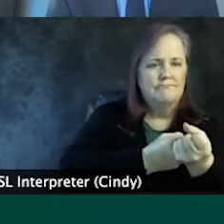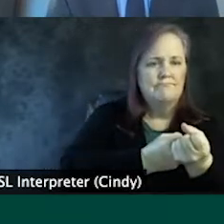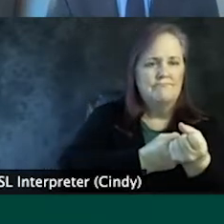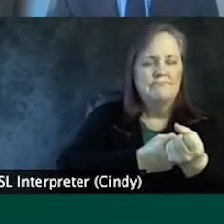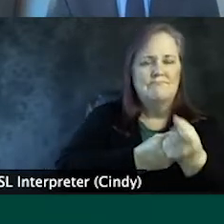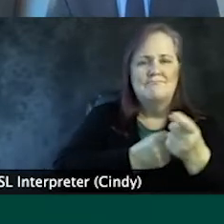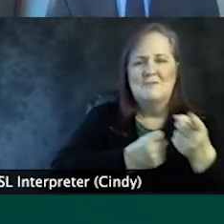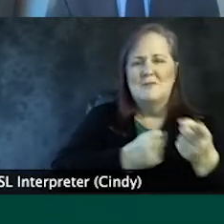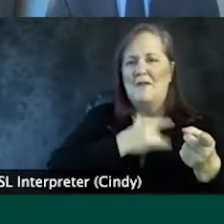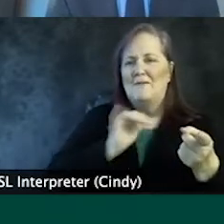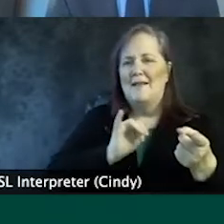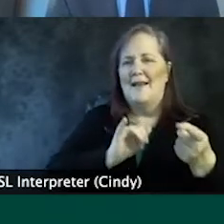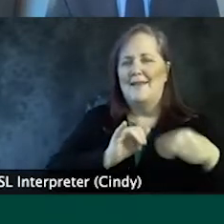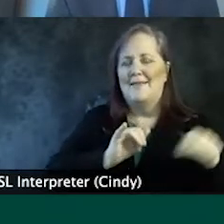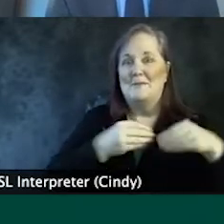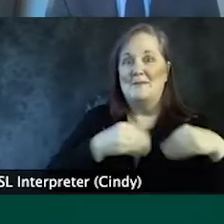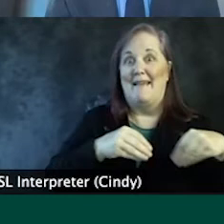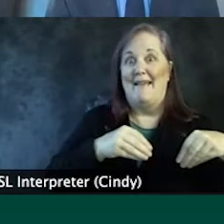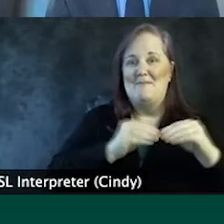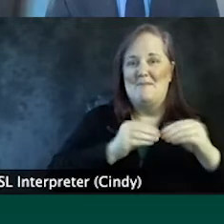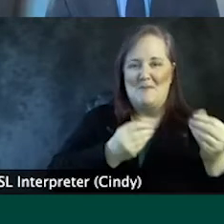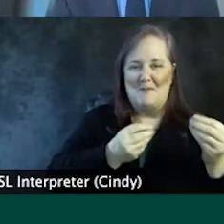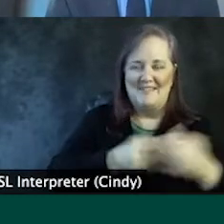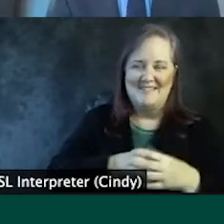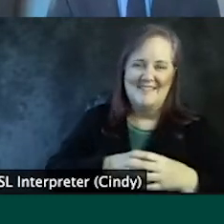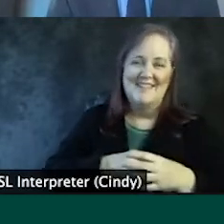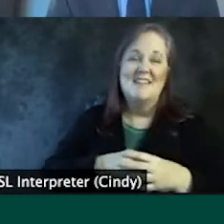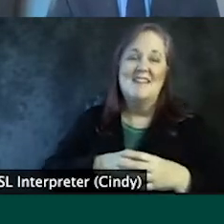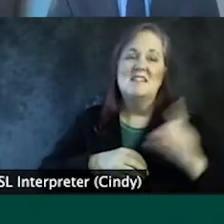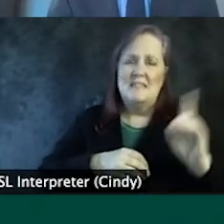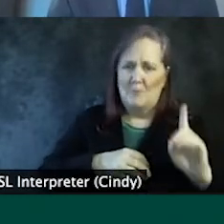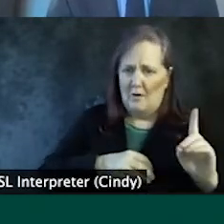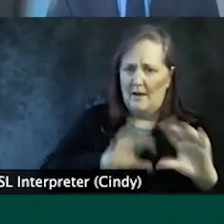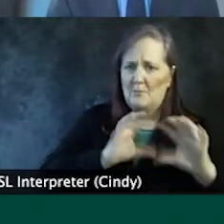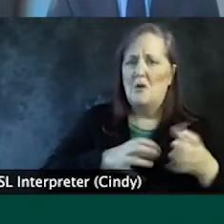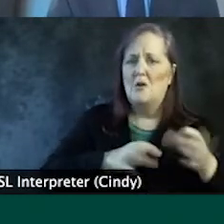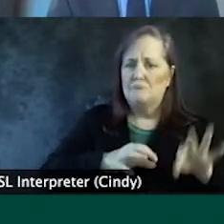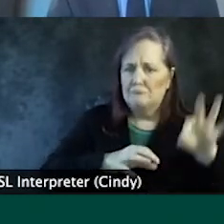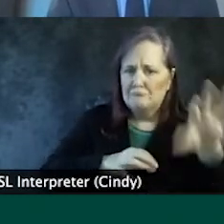I guess kind of the short of it is that there's a bit of a complicated interaction between this measure